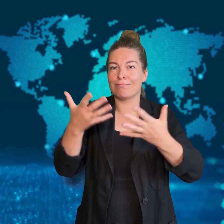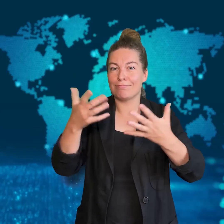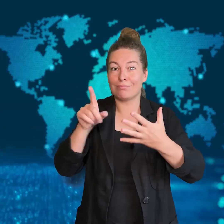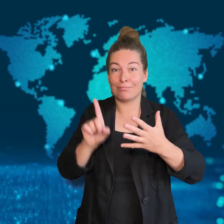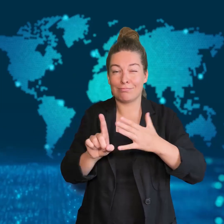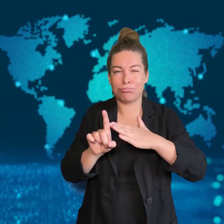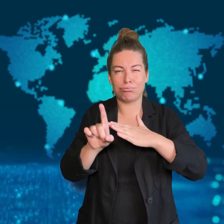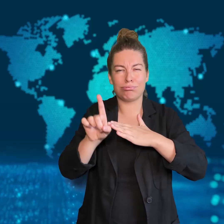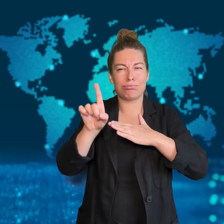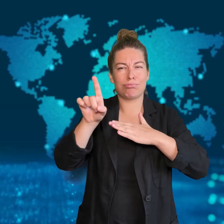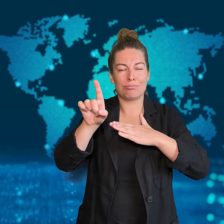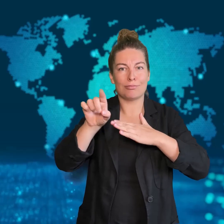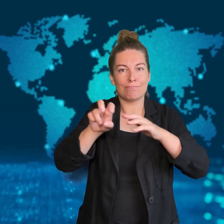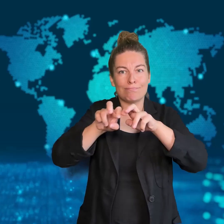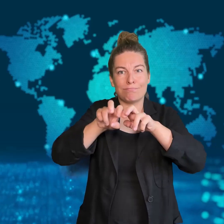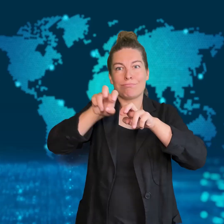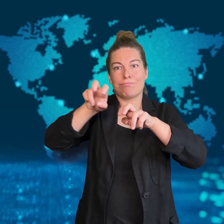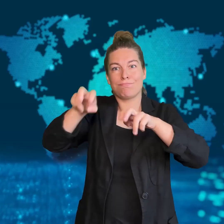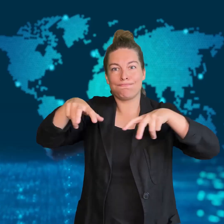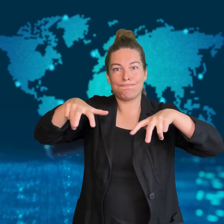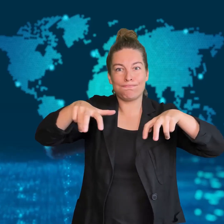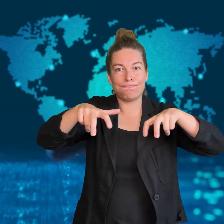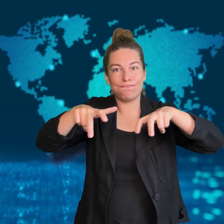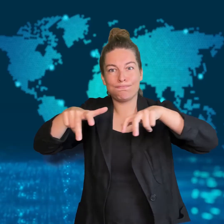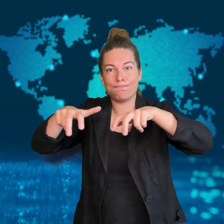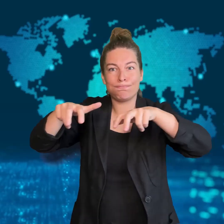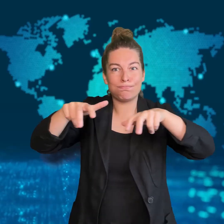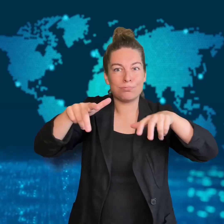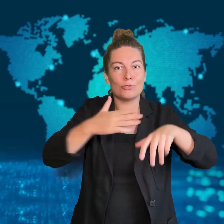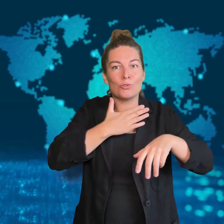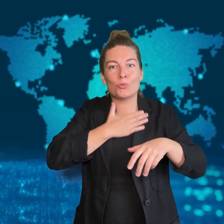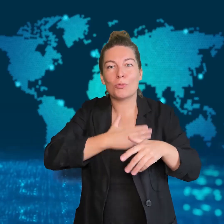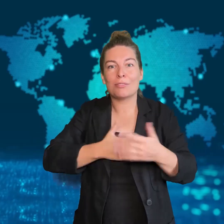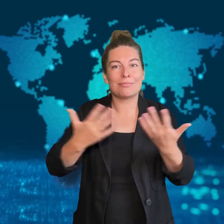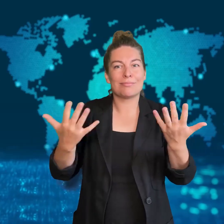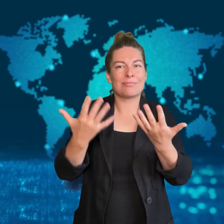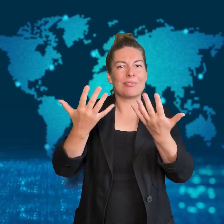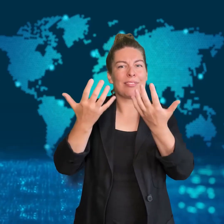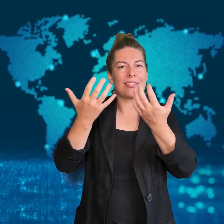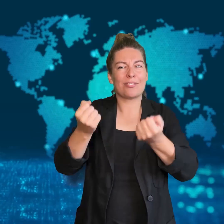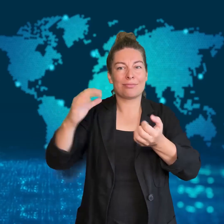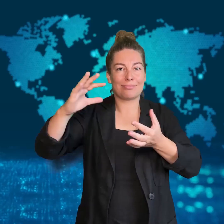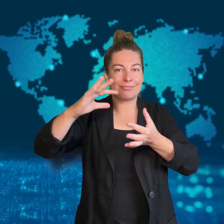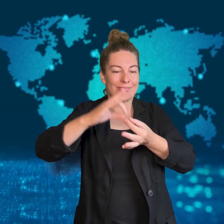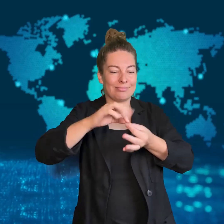the International Space Station (ISS).